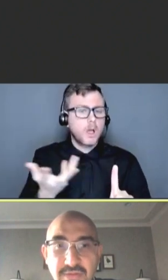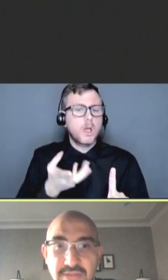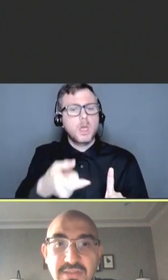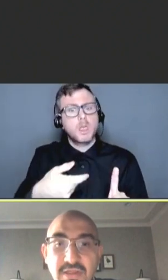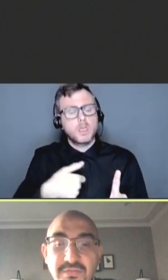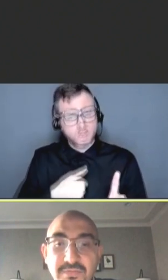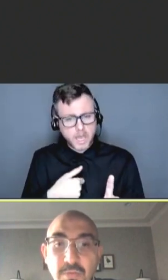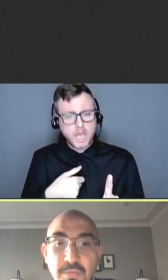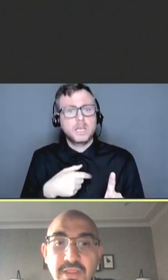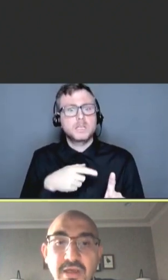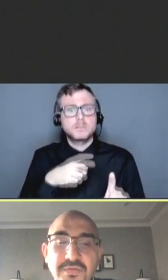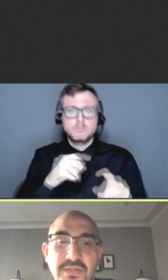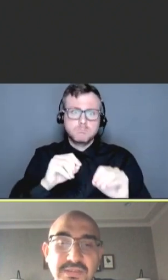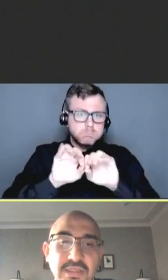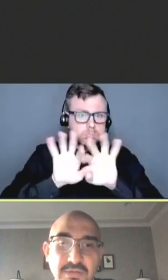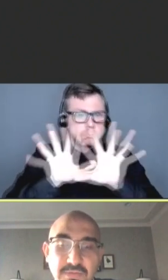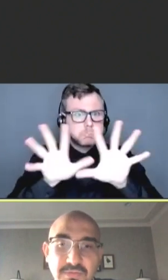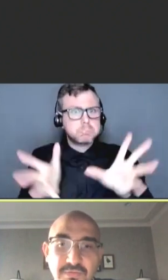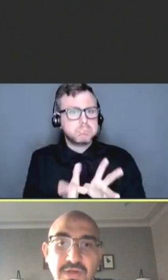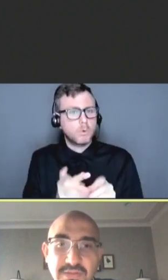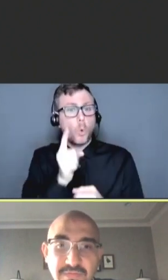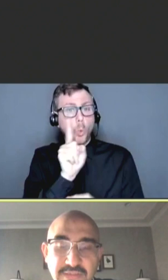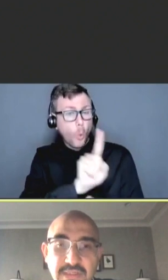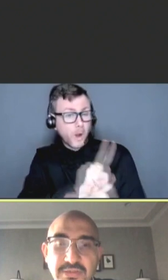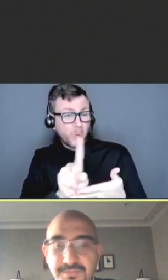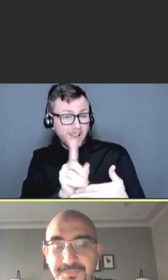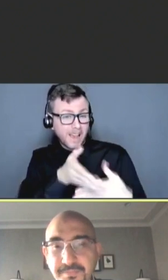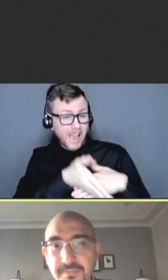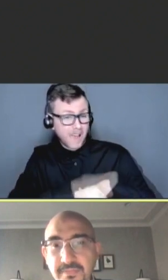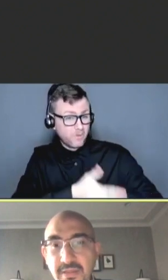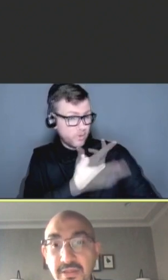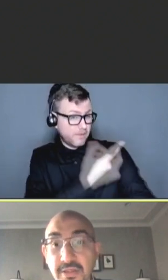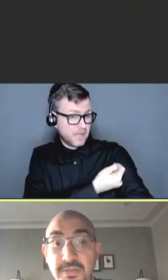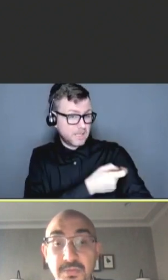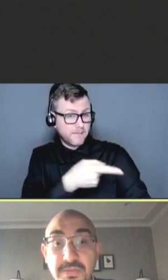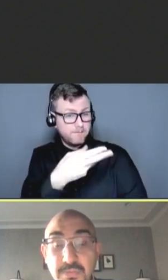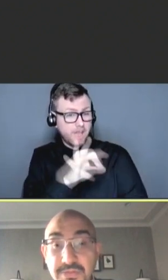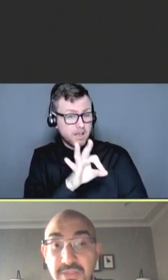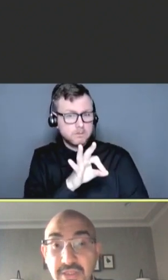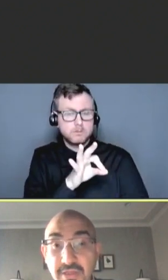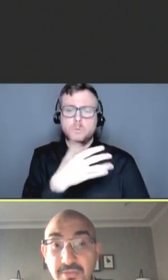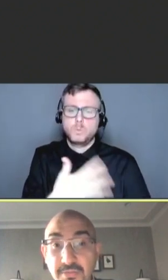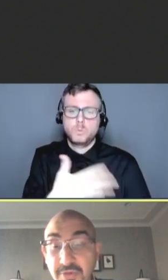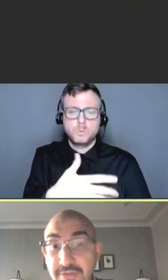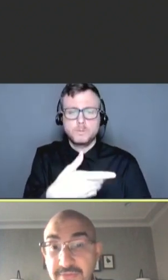is. This is our one week after the second dose of the Pfizer vaccination. So this was great to